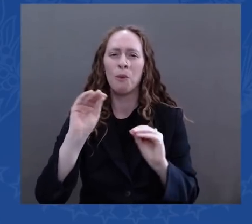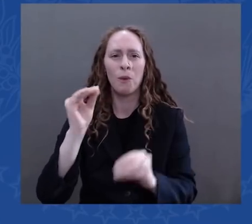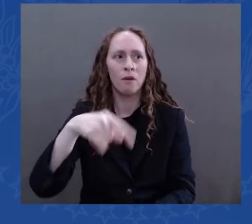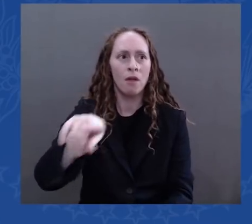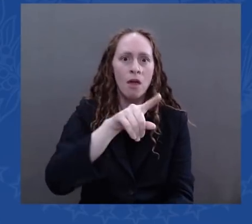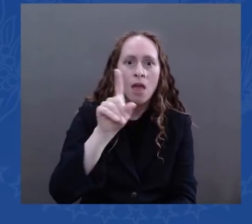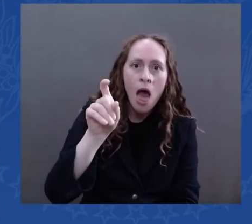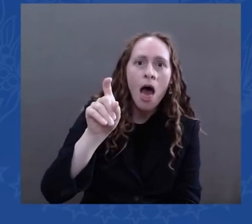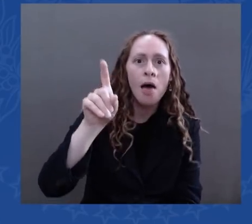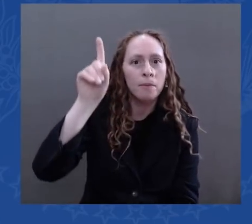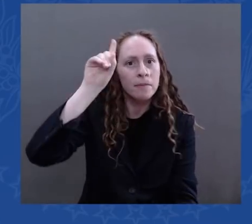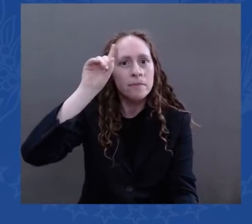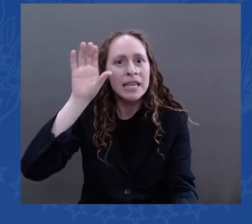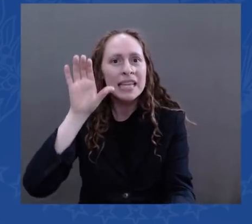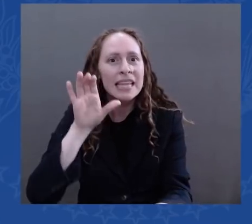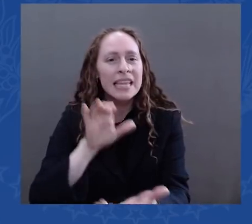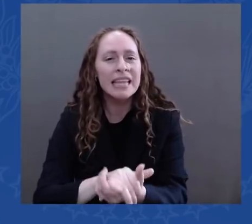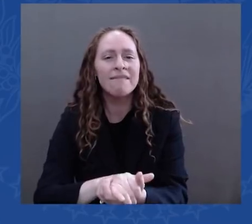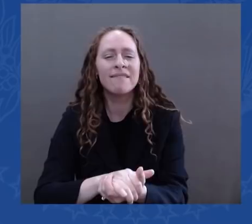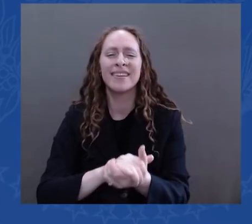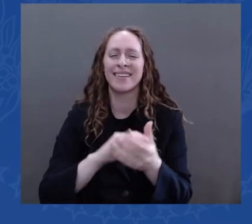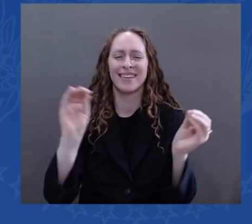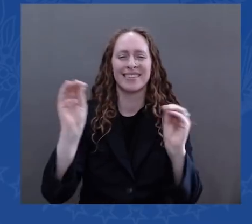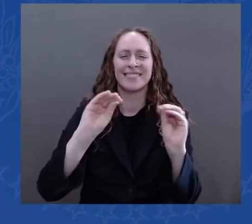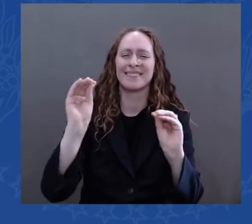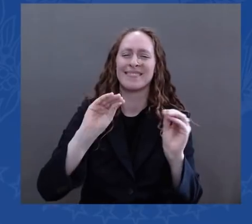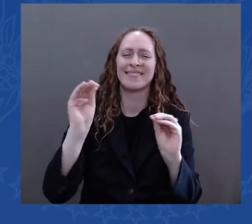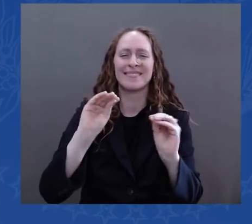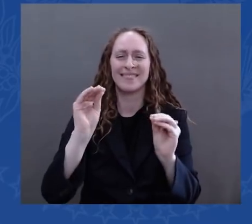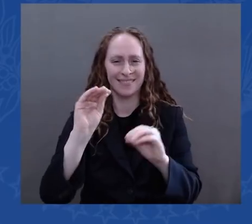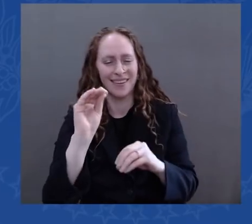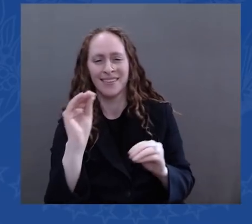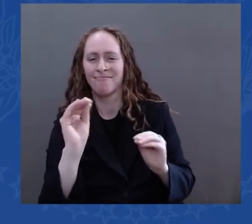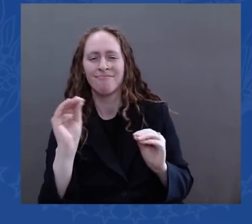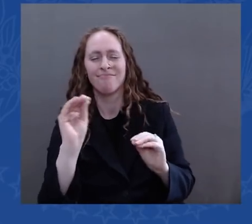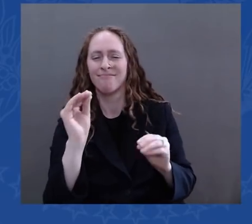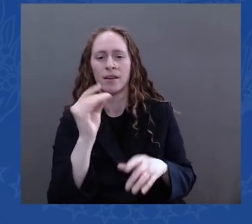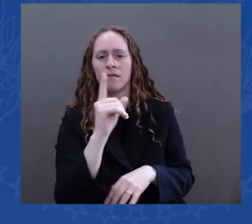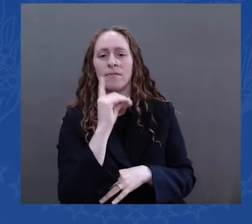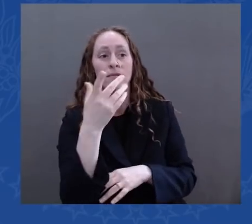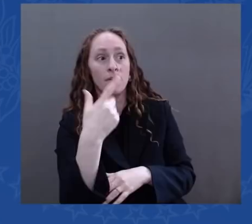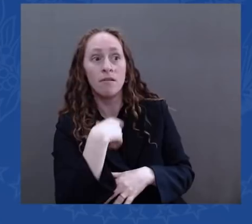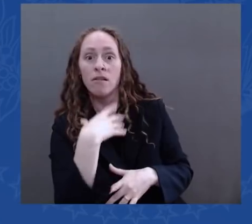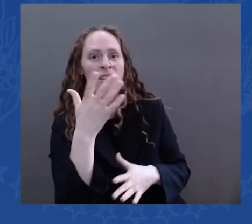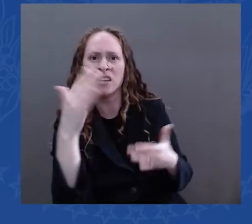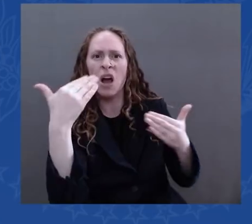Nobody who believes that. Number one. Number two, what have I been talking about all --